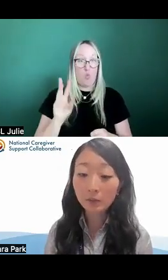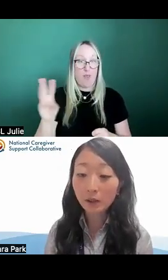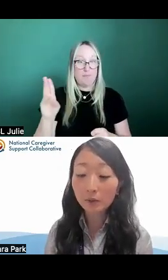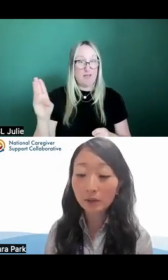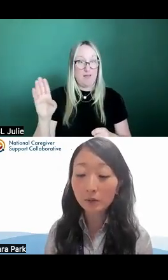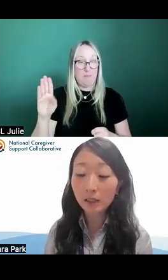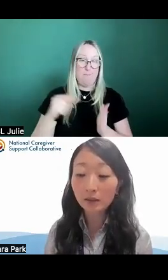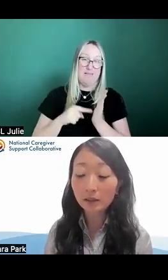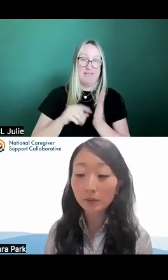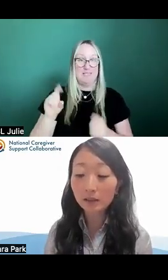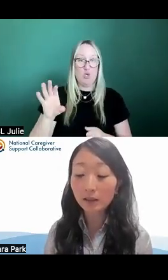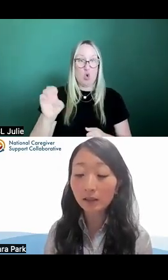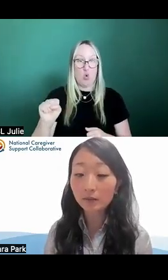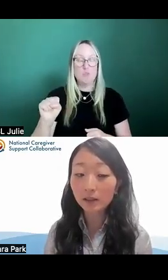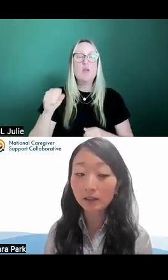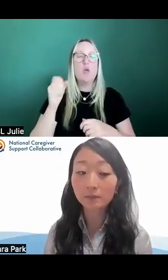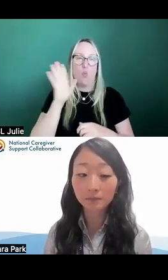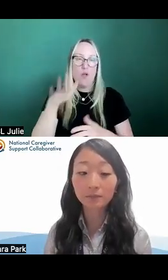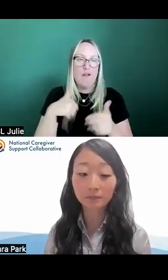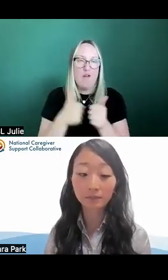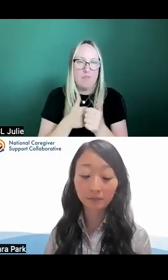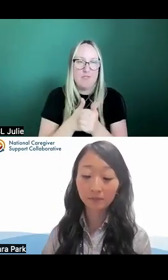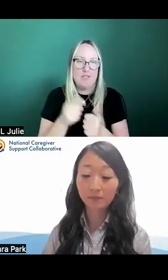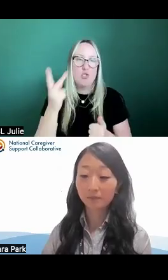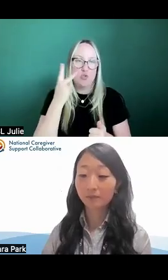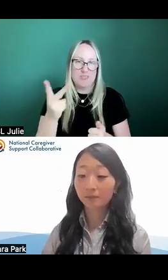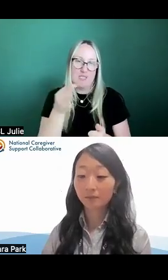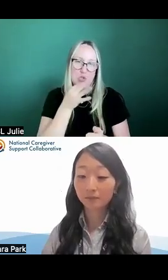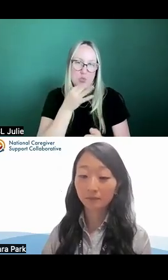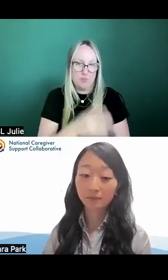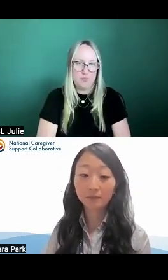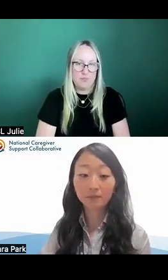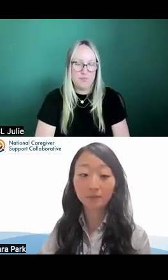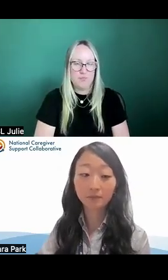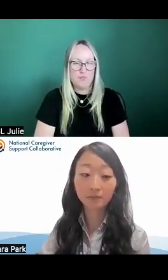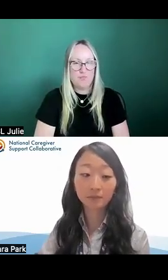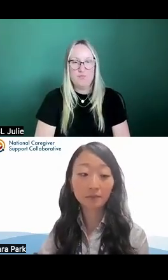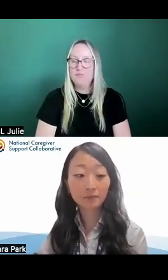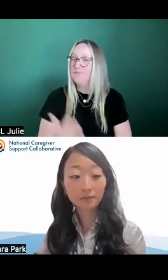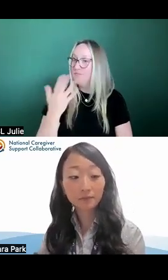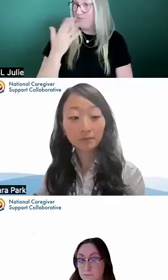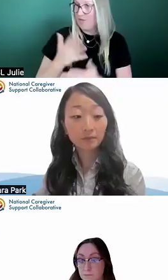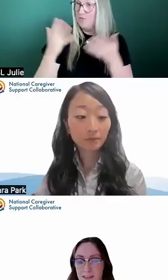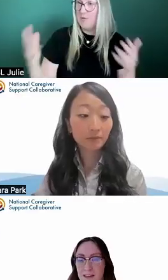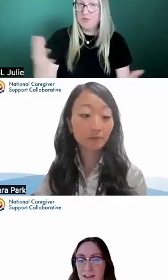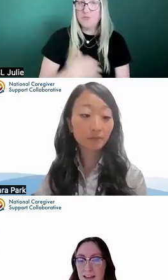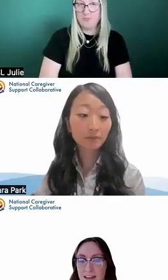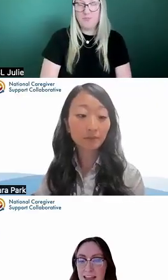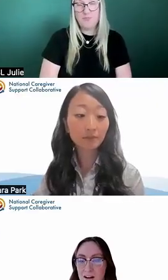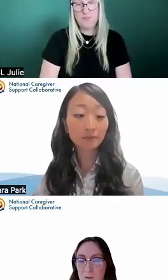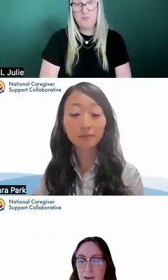we hope to make those updates by the end of this year. Fantastic, thank you so much. Cara,